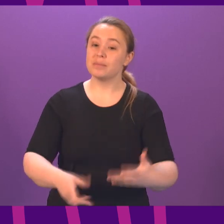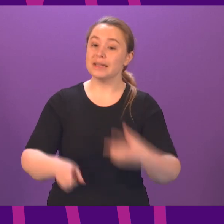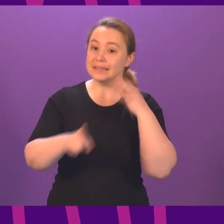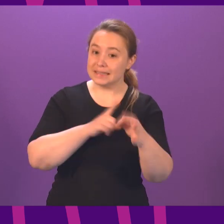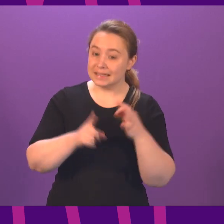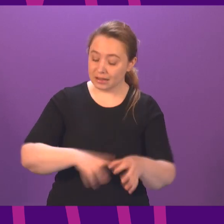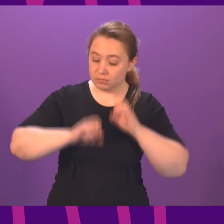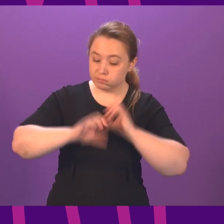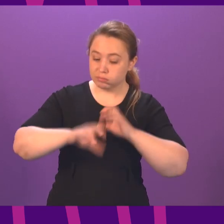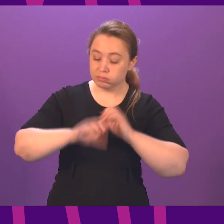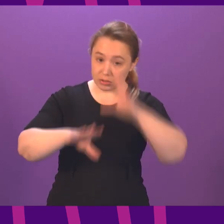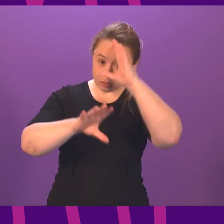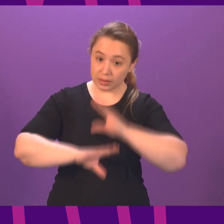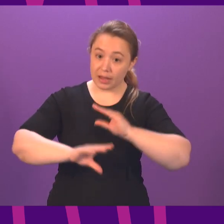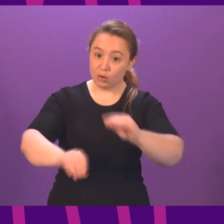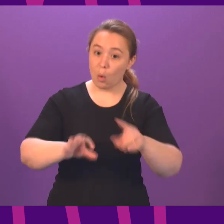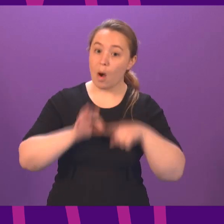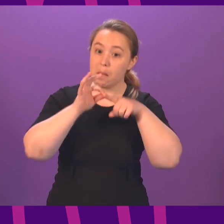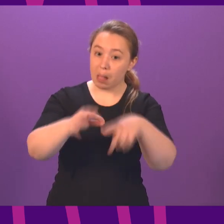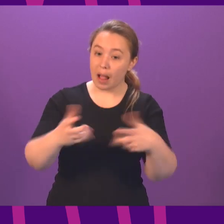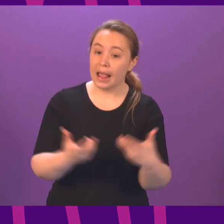The Government will continue to take every opportunity to do that.